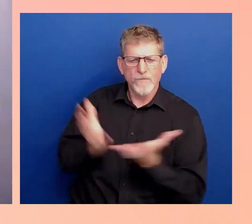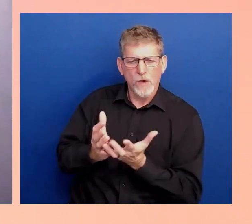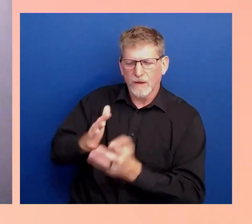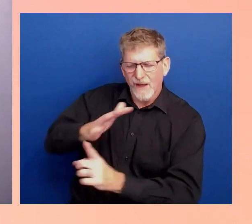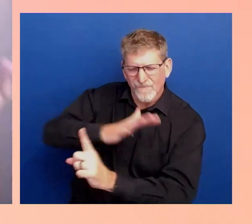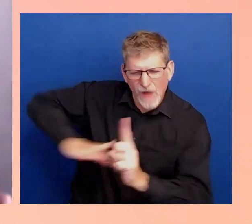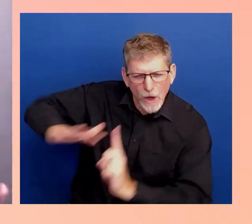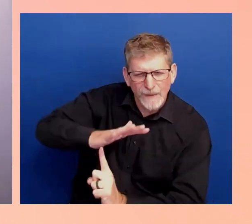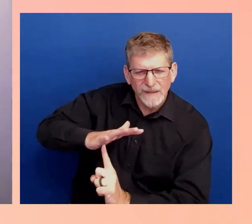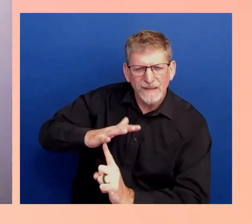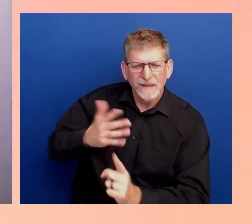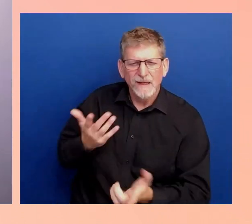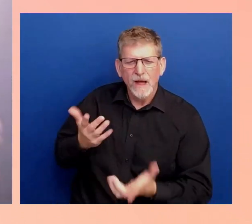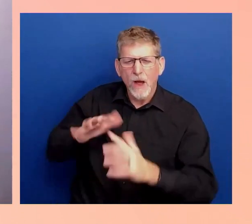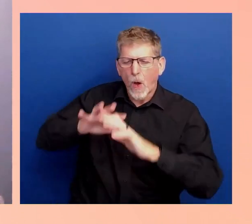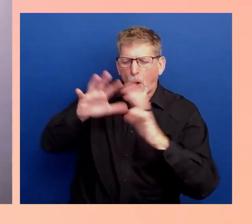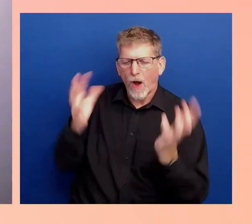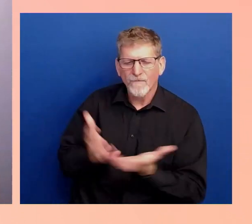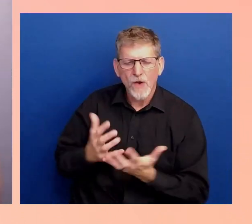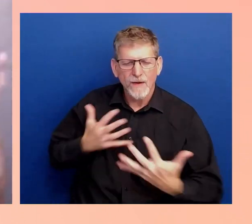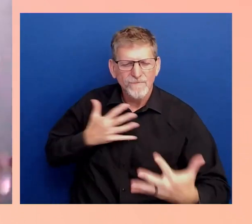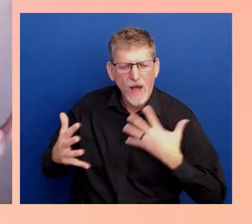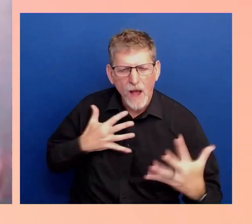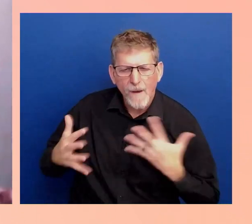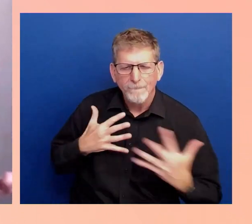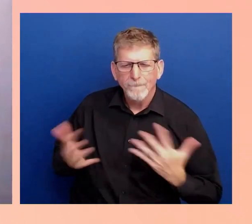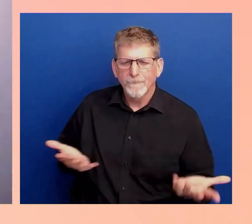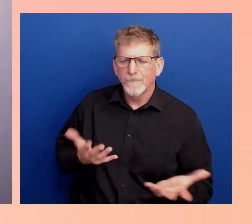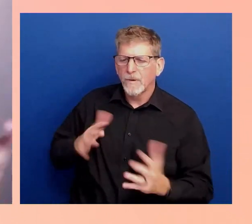that I'm engaging with this tech? Because that's going to impact